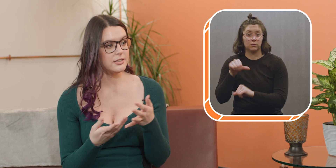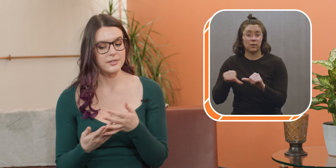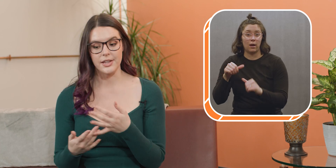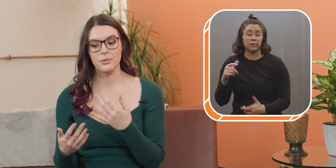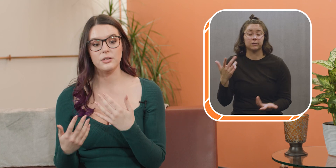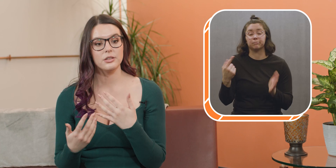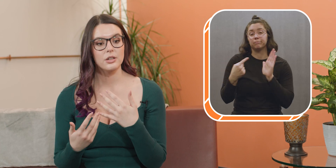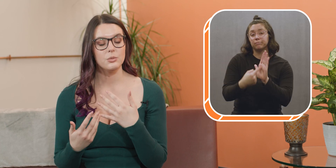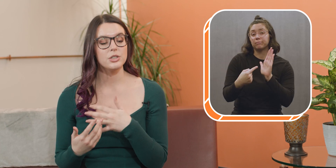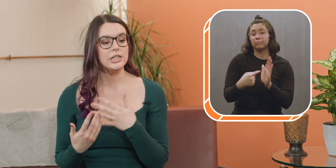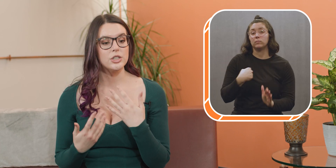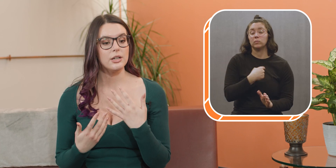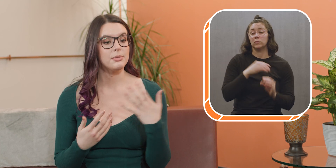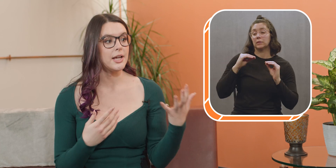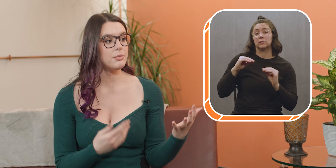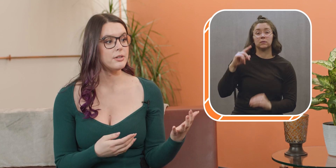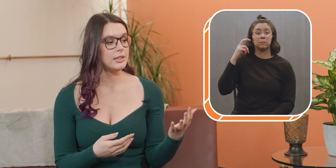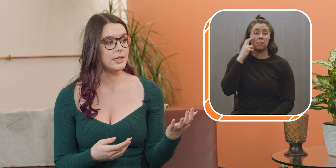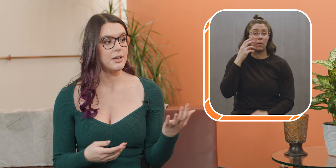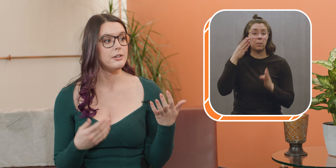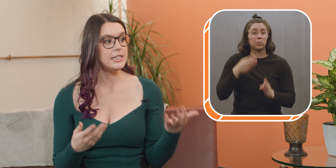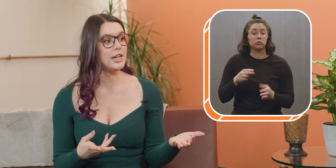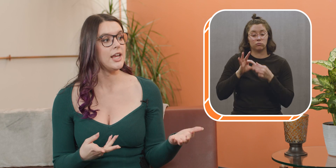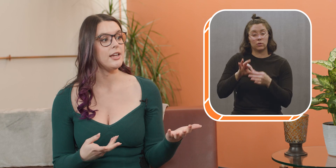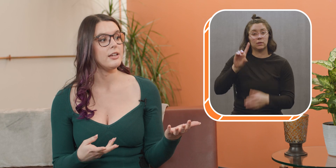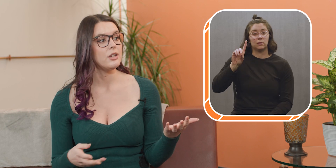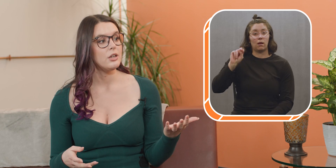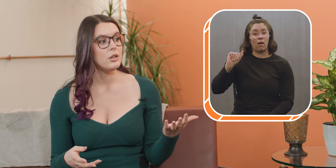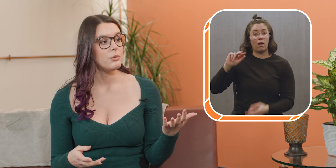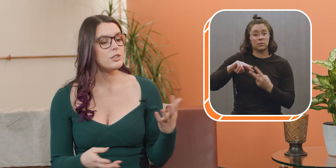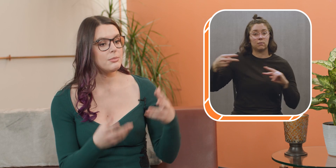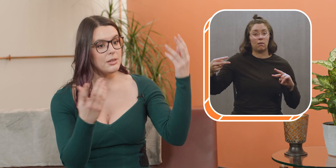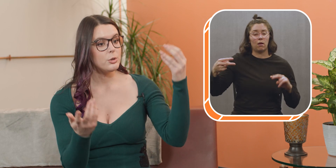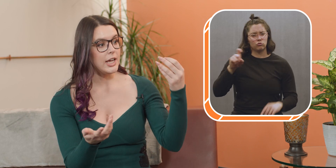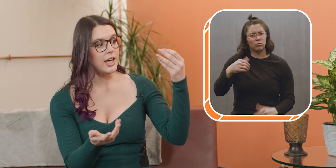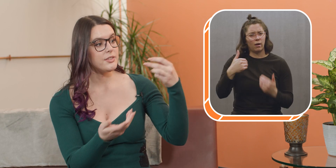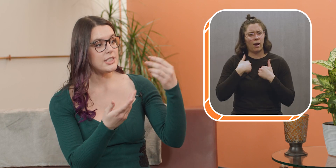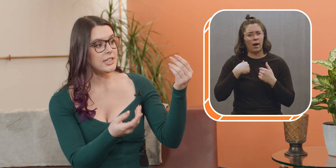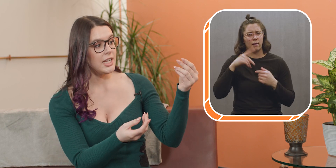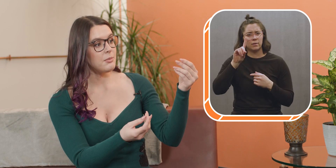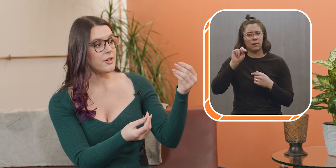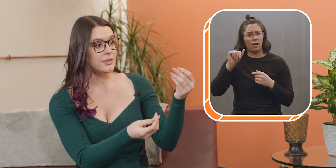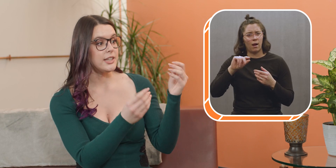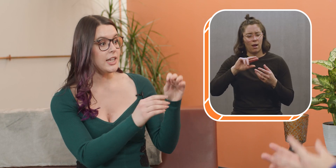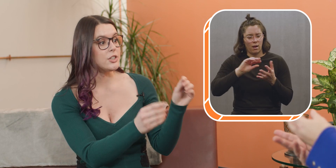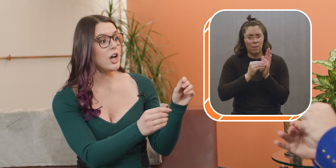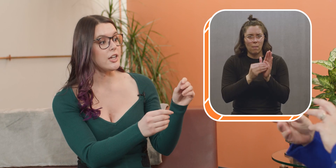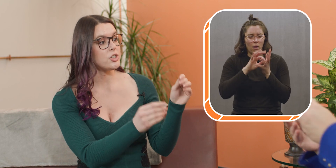like when we're teaching a blind person about DNA, we should be able to have a DNA model that they can touch.